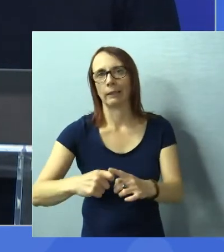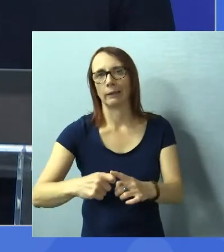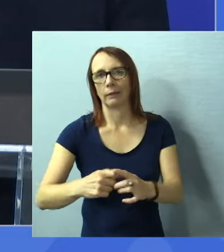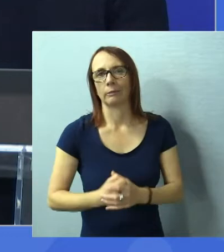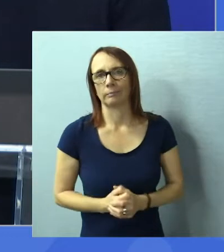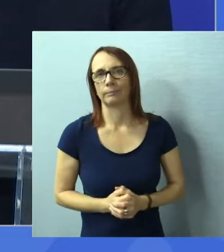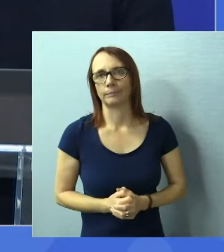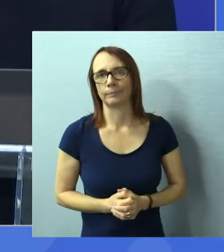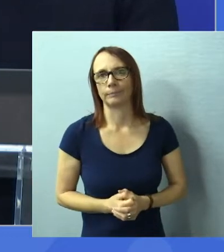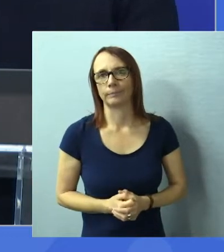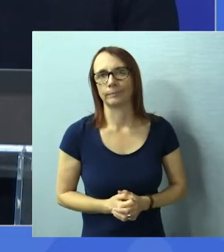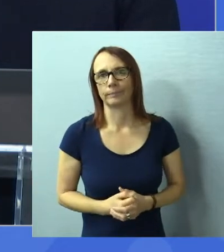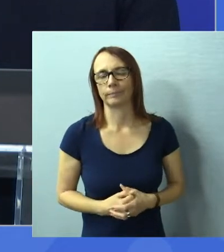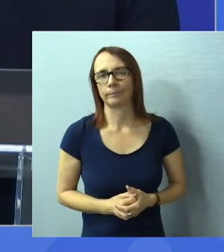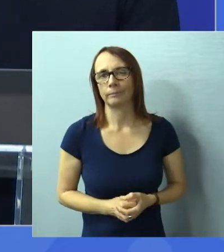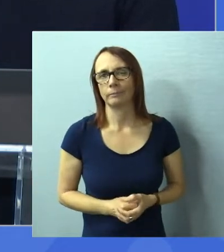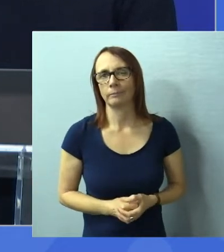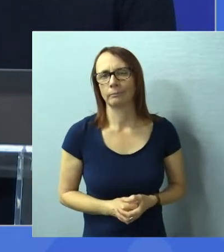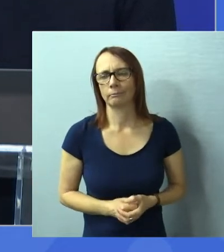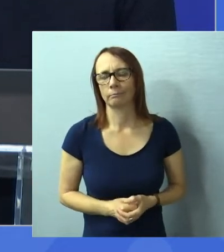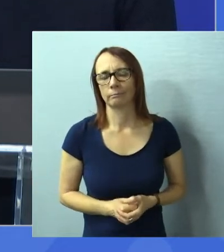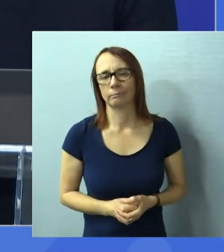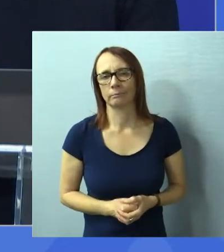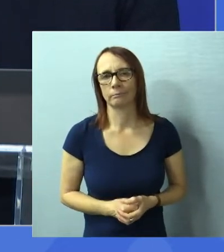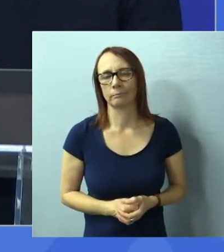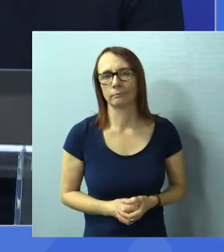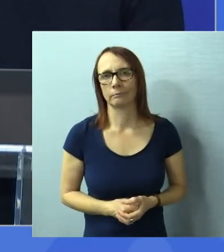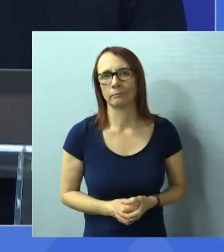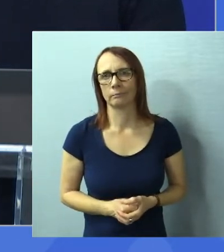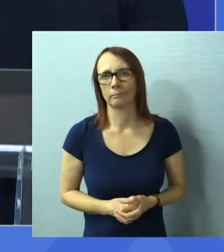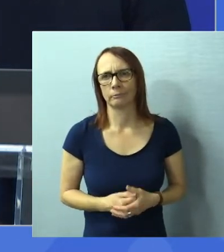Parliament's now you may ask do we operate in a system with two